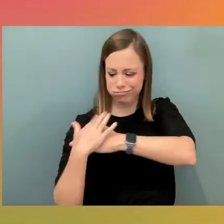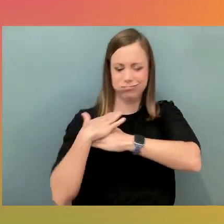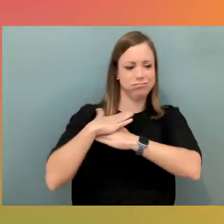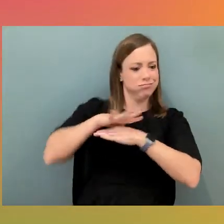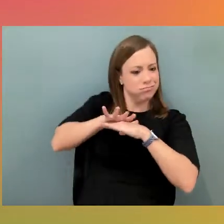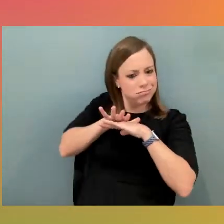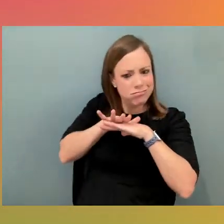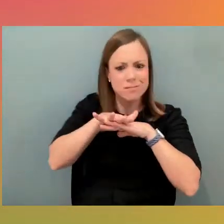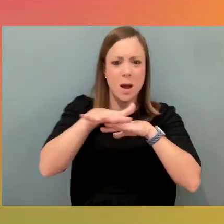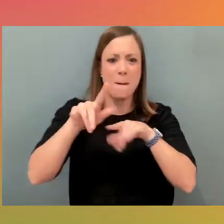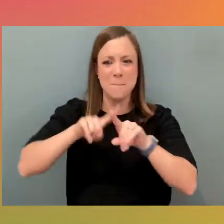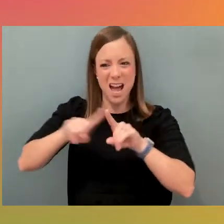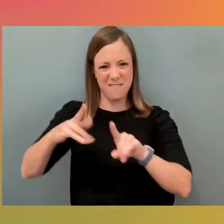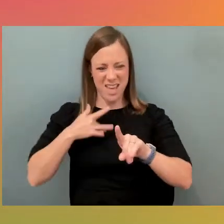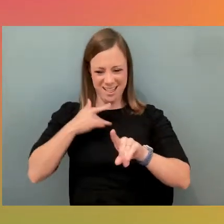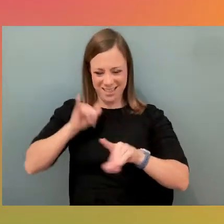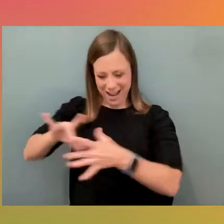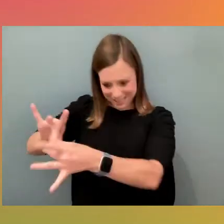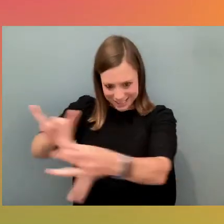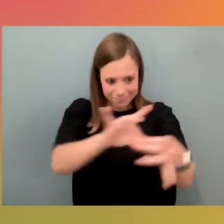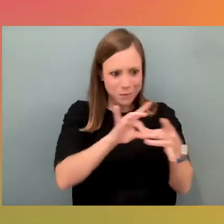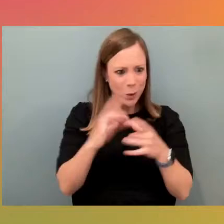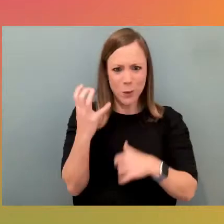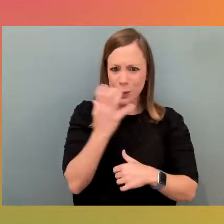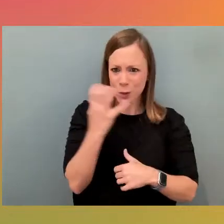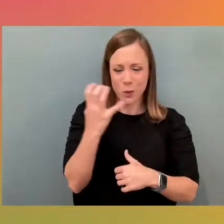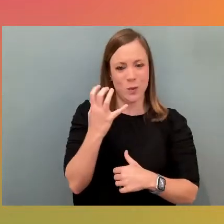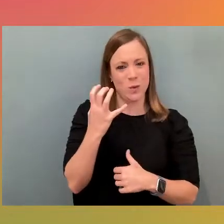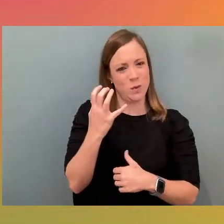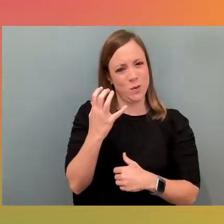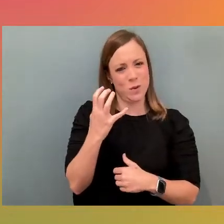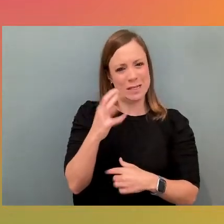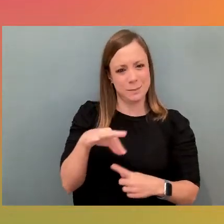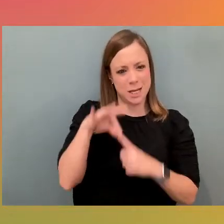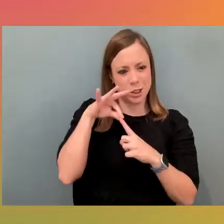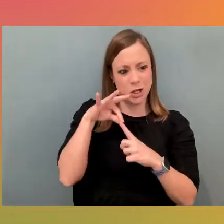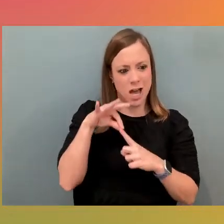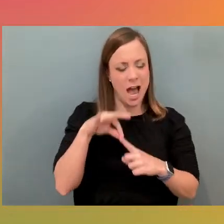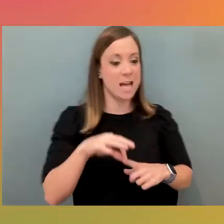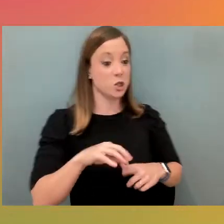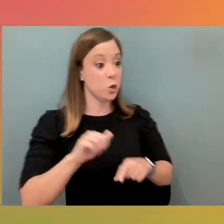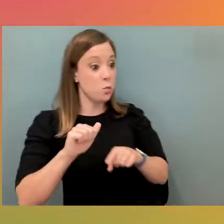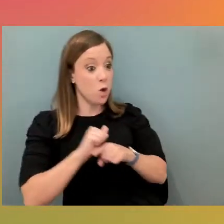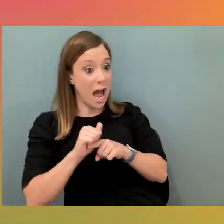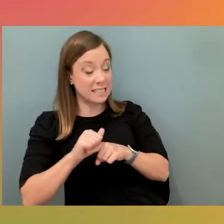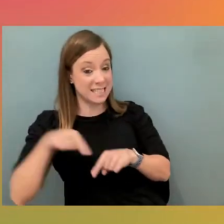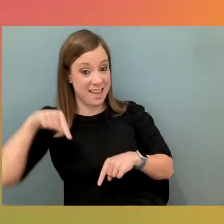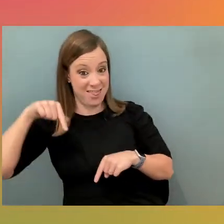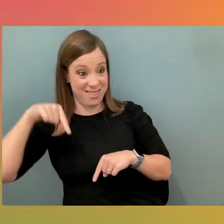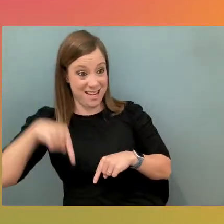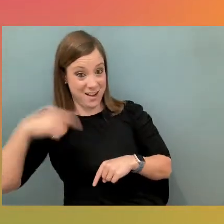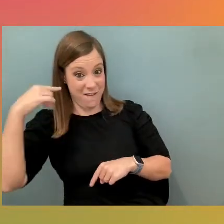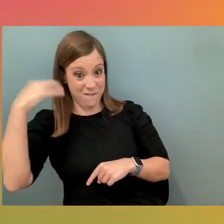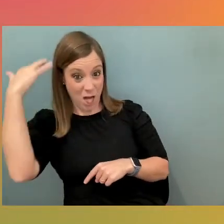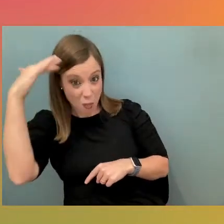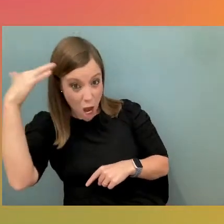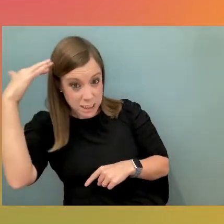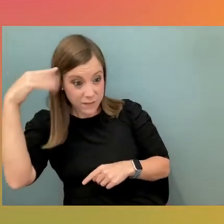IT'S ENTRAINS IT NOT EXTRINSIC AND DOING THAT TOGETHER IS A SPECIAL EXPERIENCE. AND TO PRACTICE THE